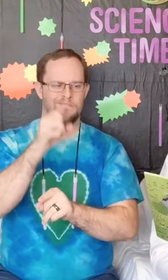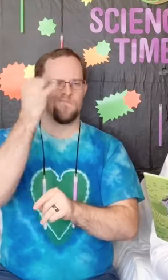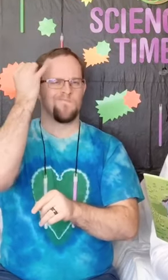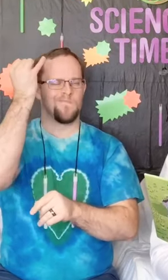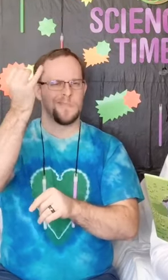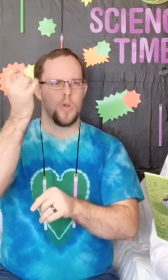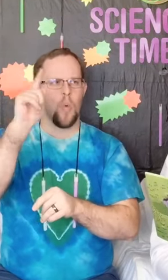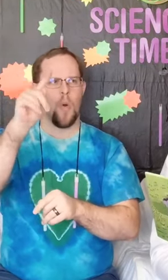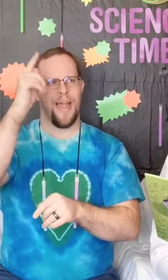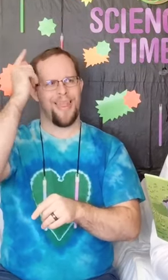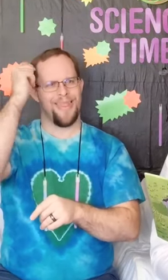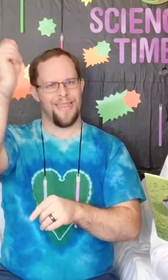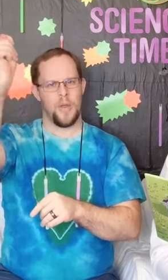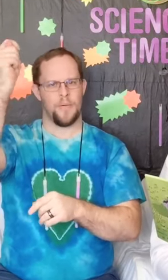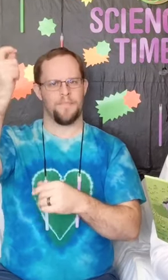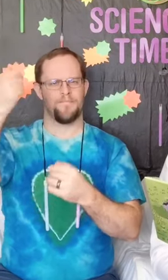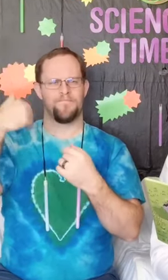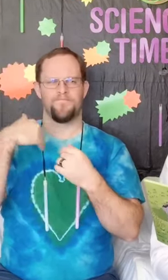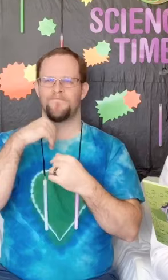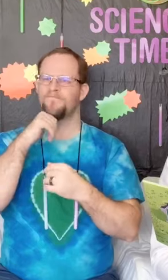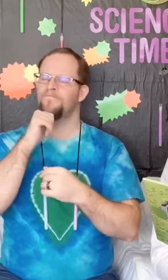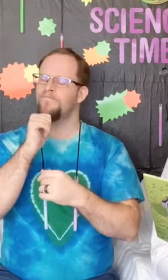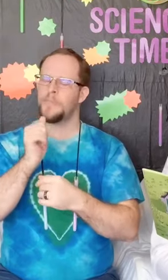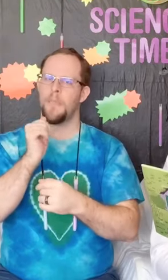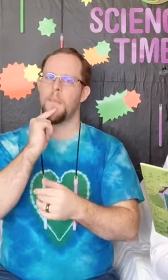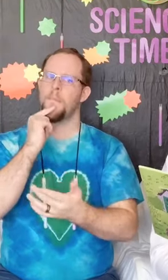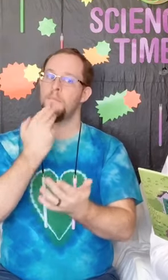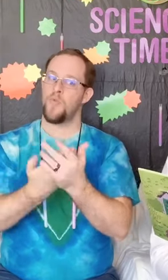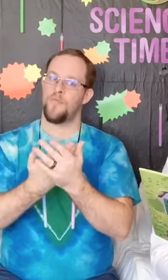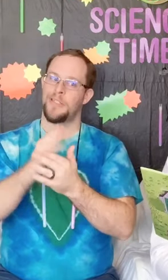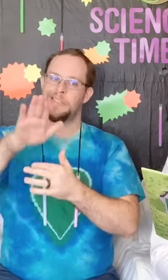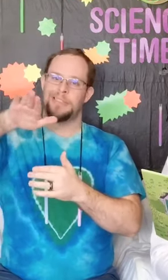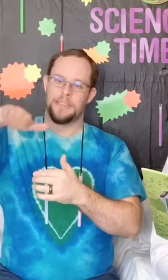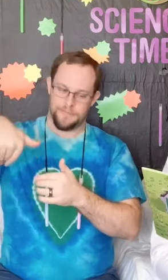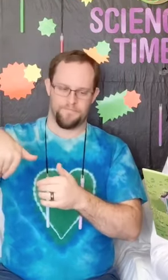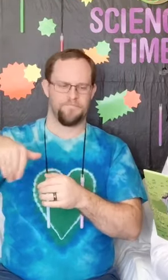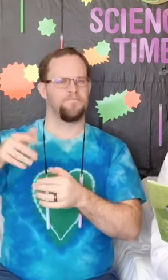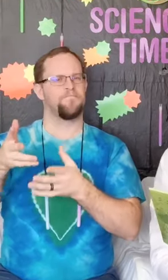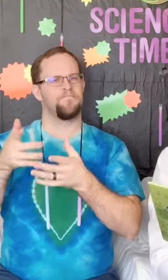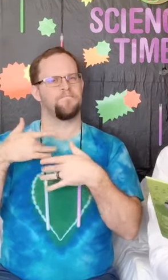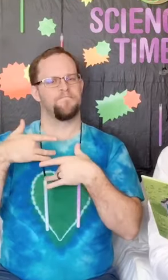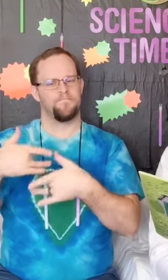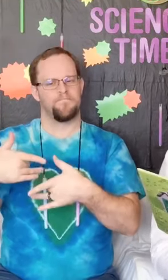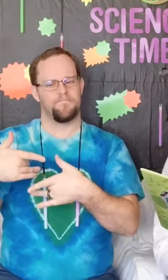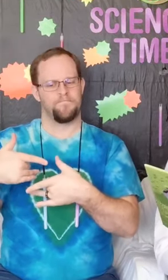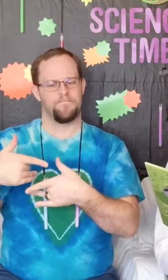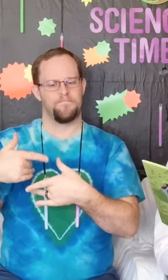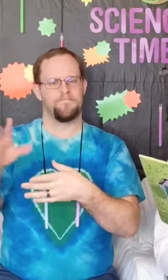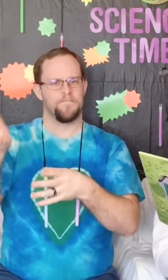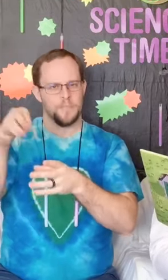or theory, that hasn't been proven yet. Usually includes the words if and then.